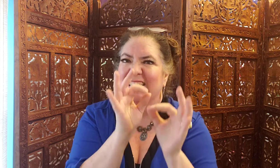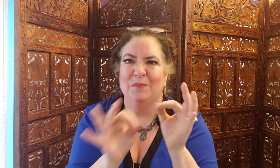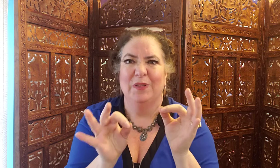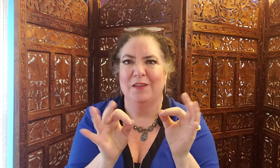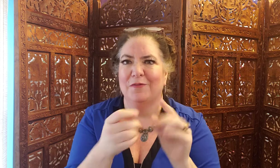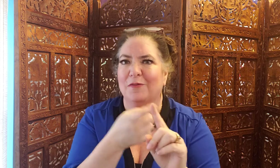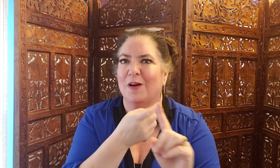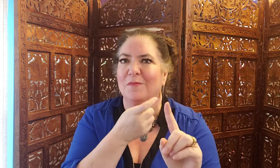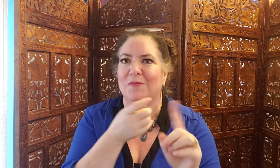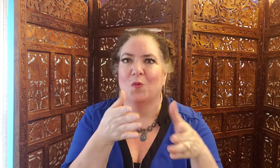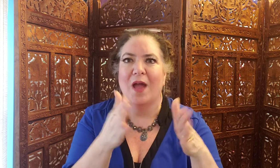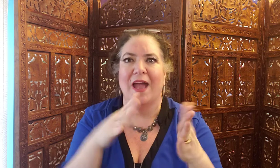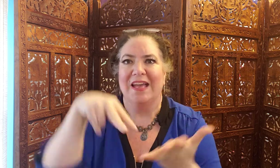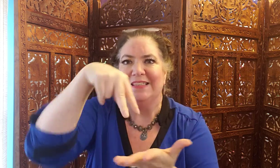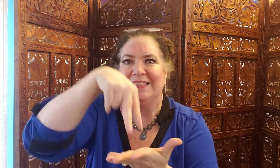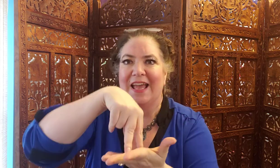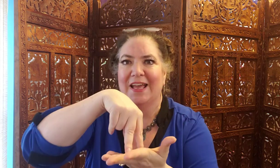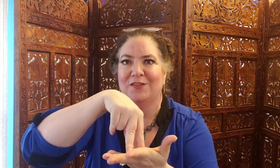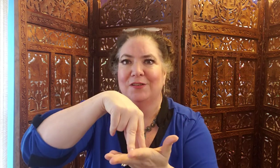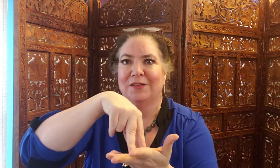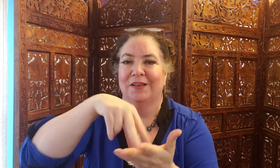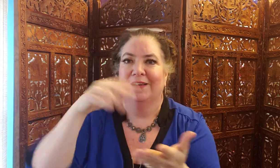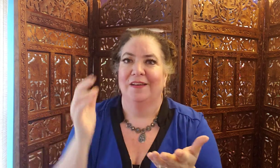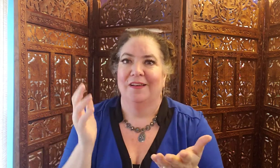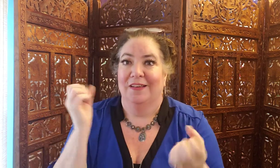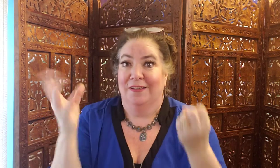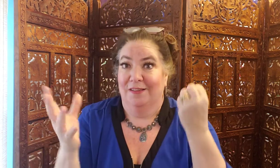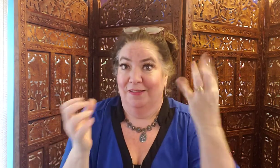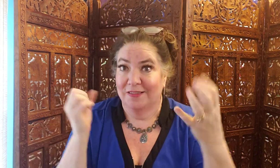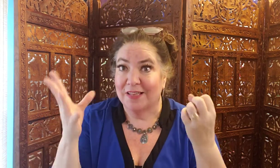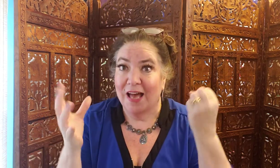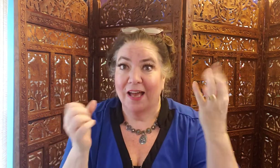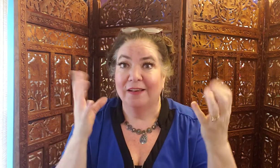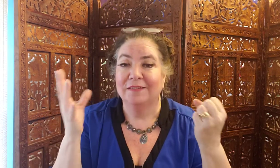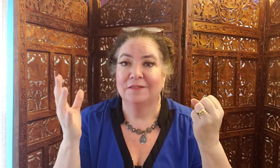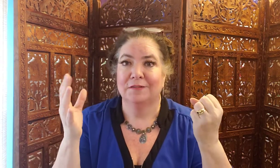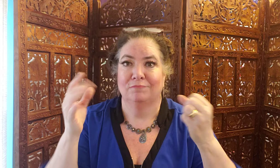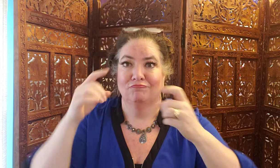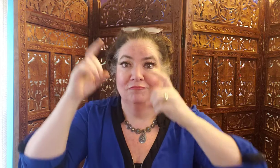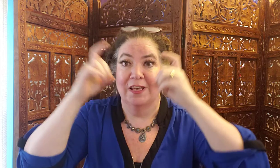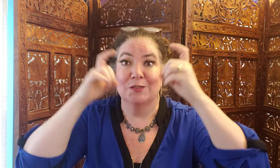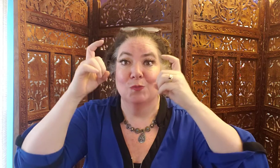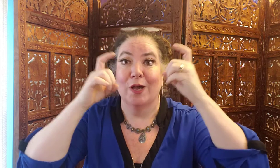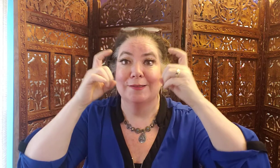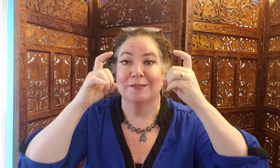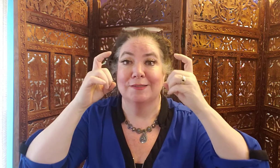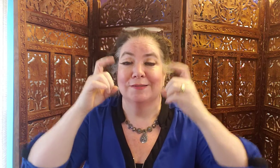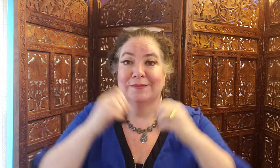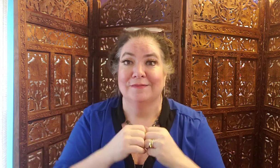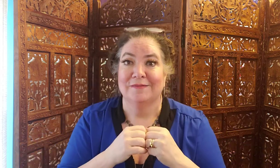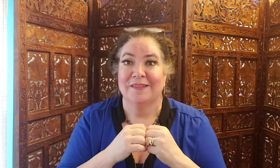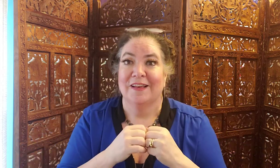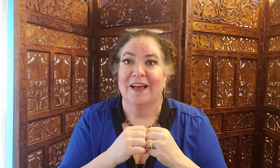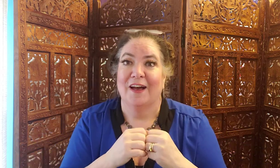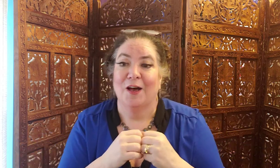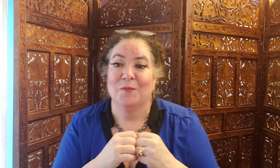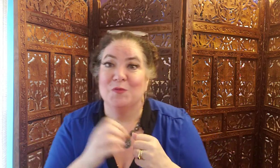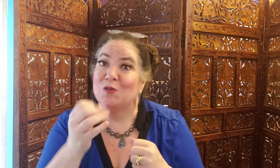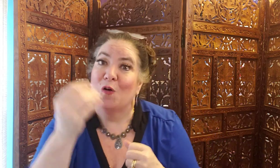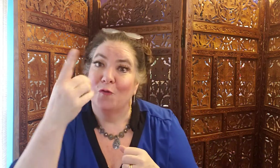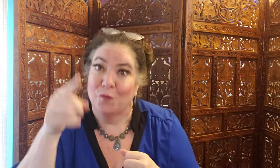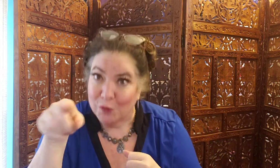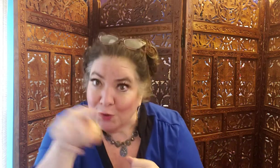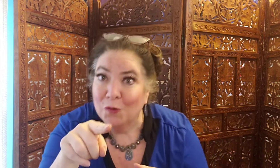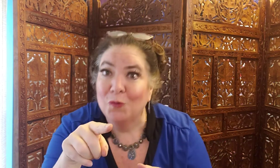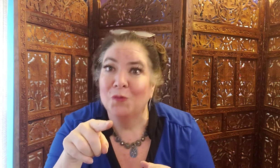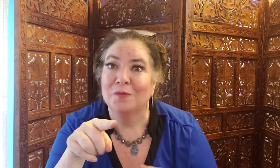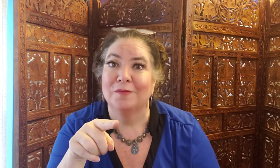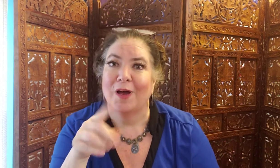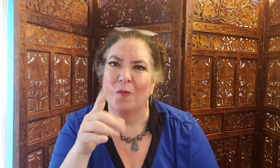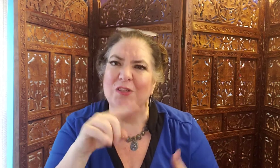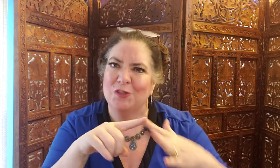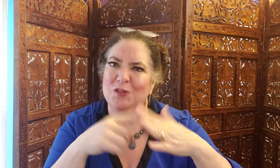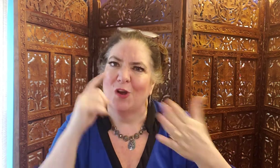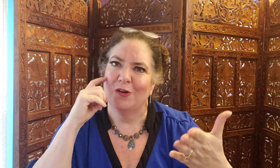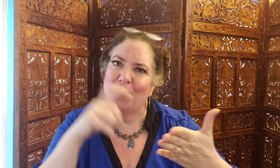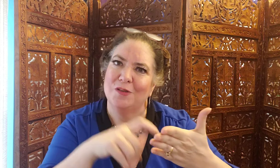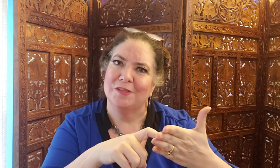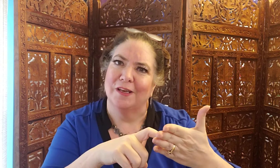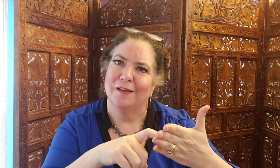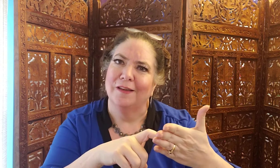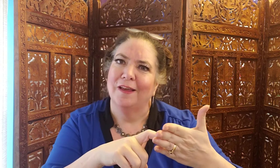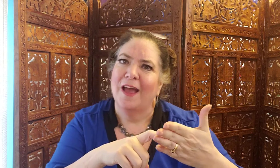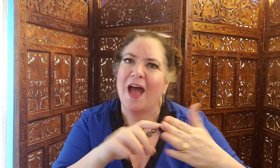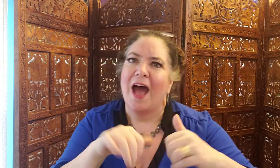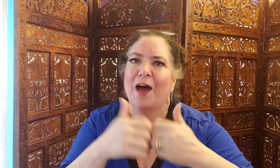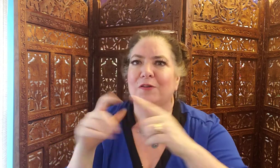simply from the way I stand, or sign, or express. So for you I want you to start noticing how